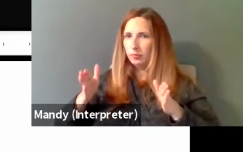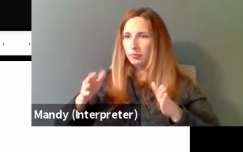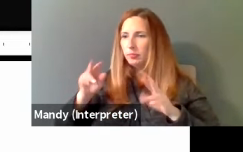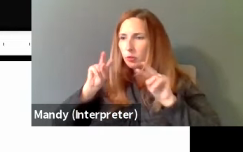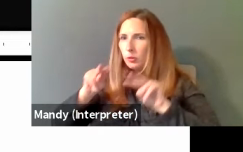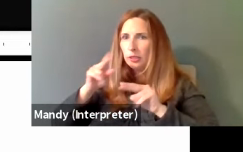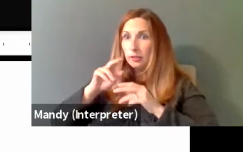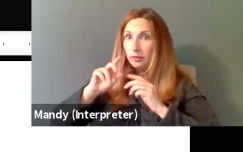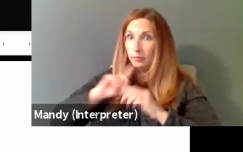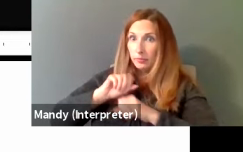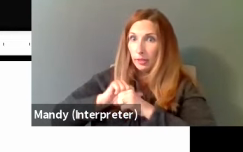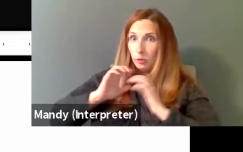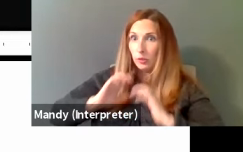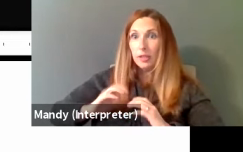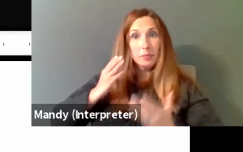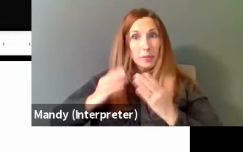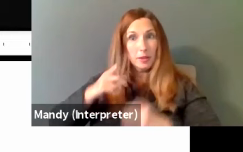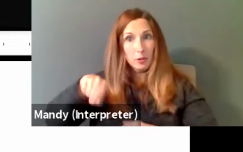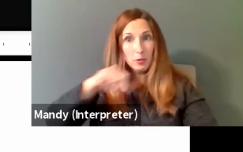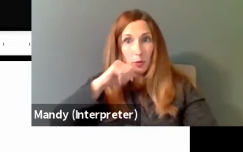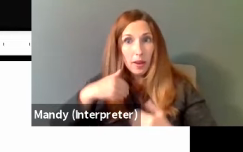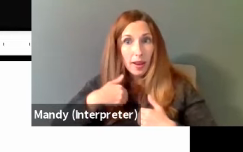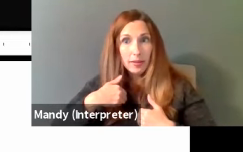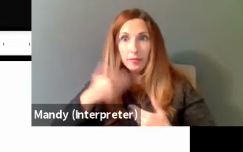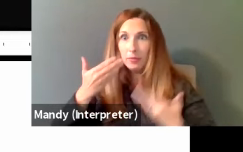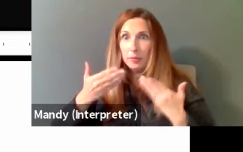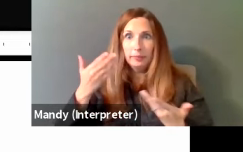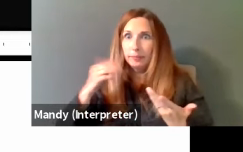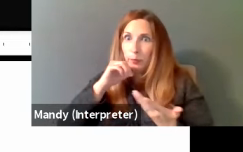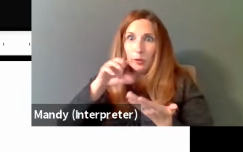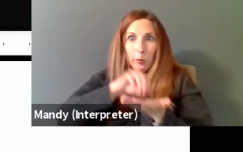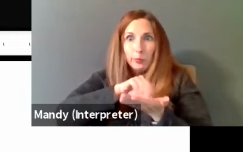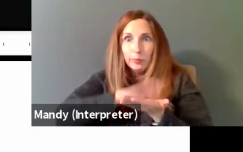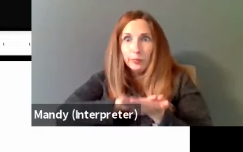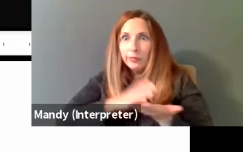You may not have that data. You may not know what languages your clients will speak